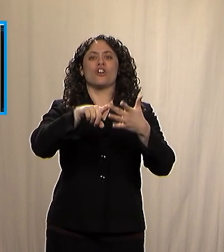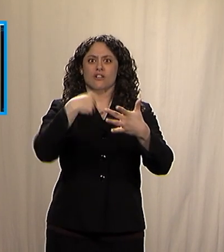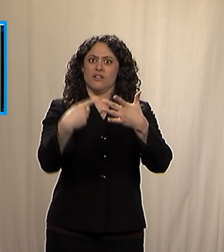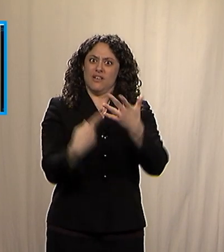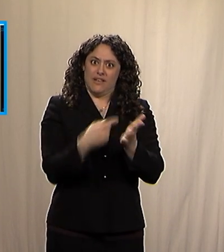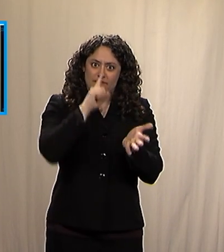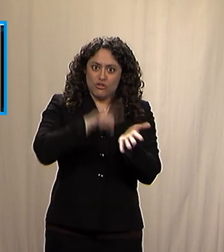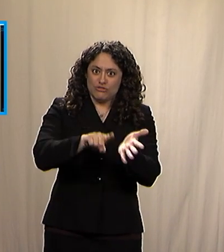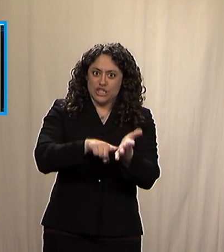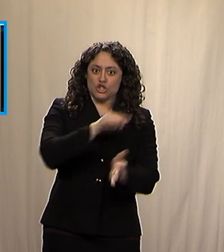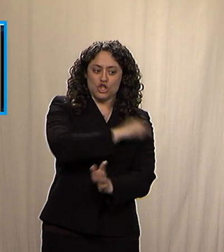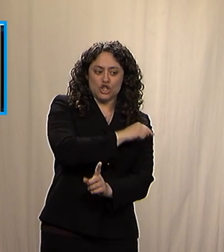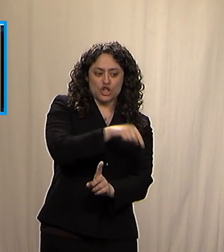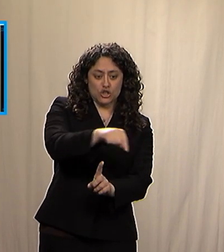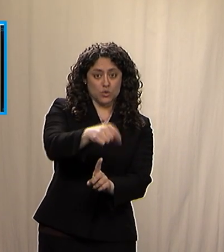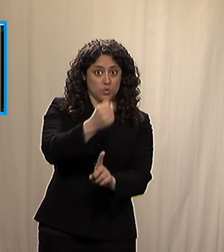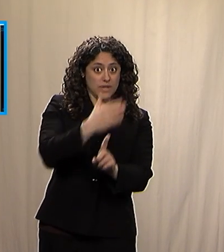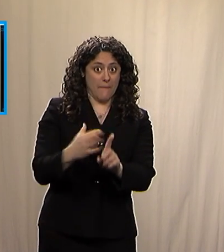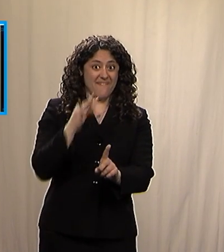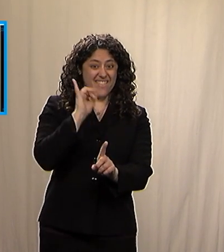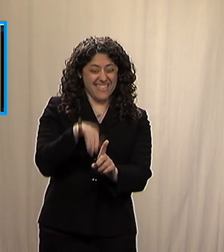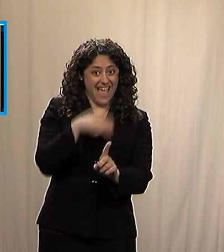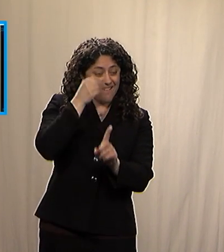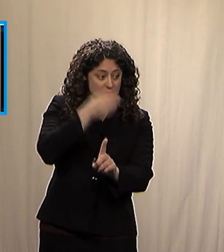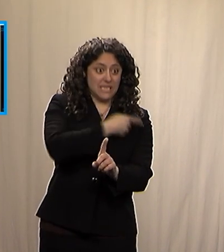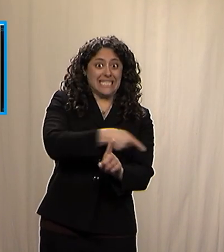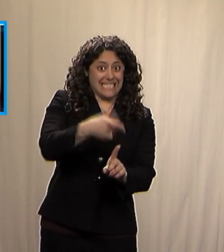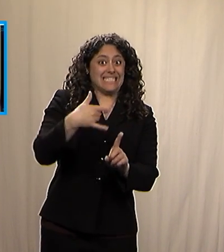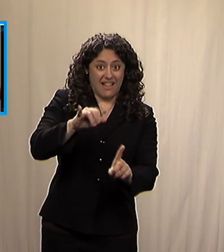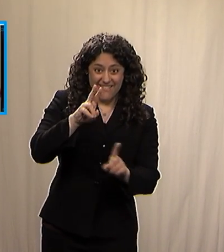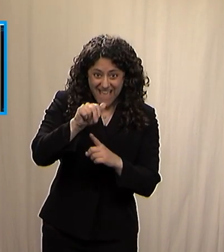which I think is still relevant and valid with our model.